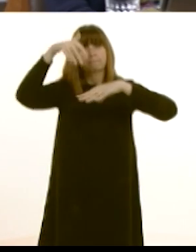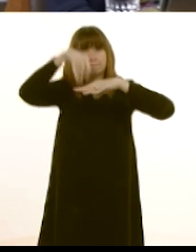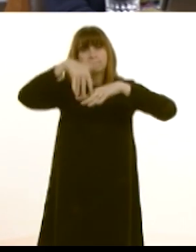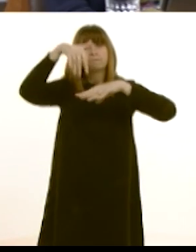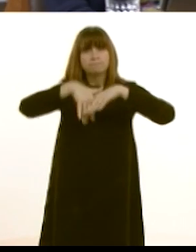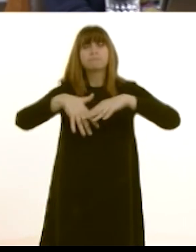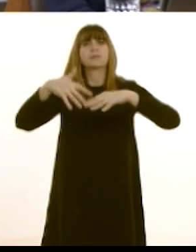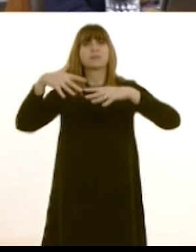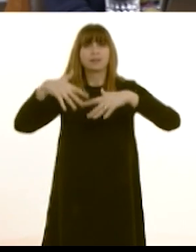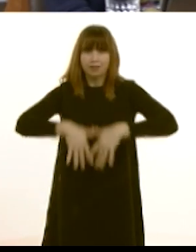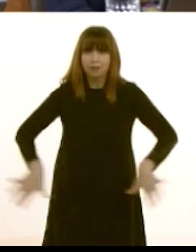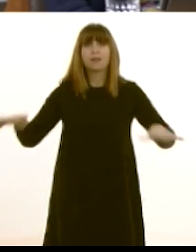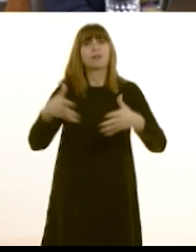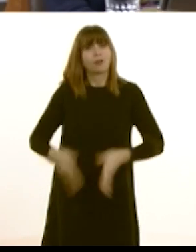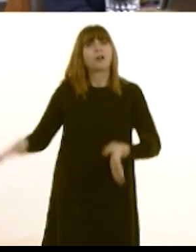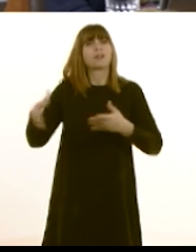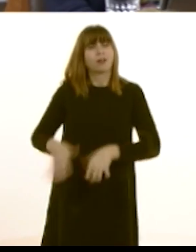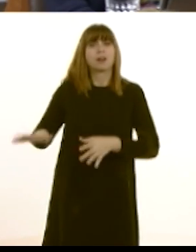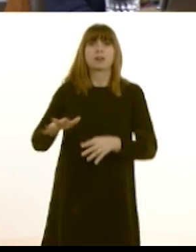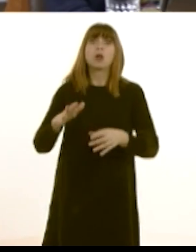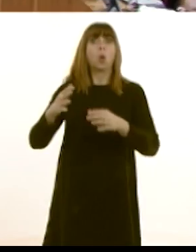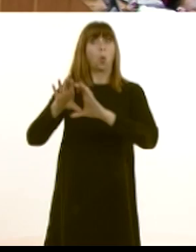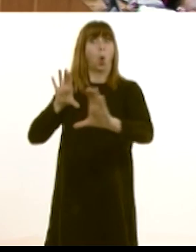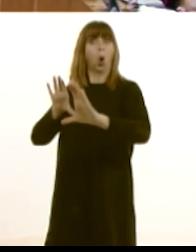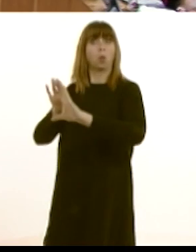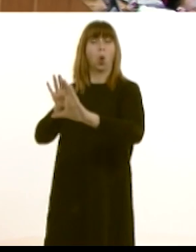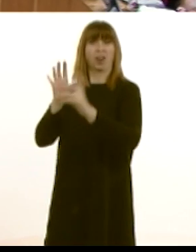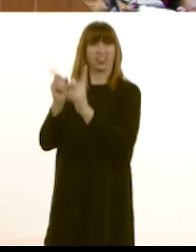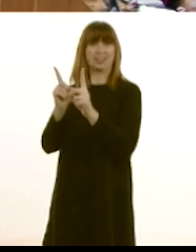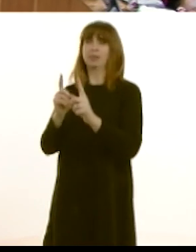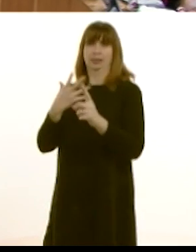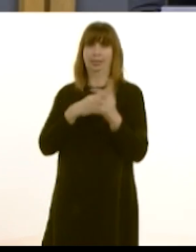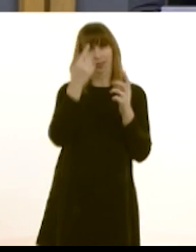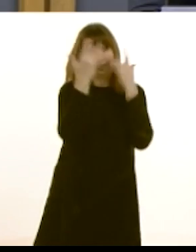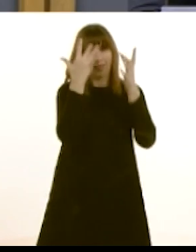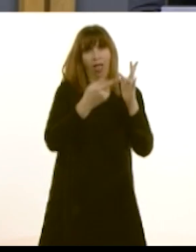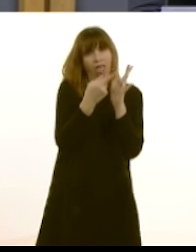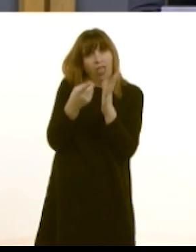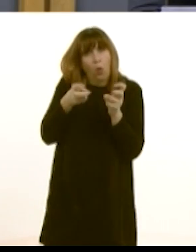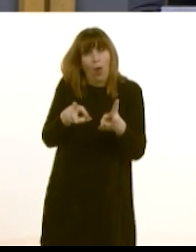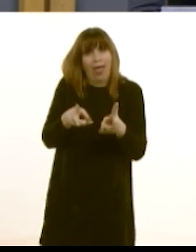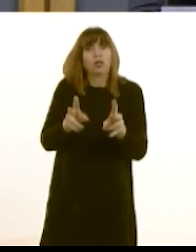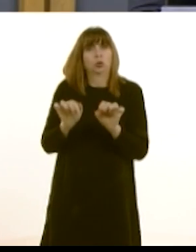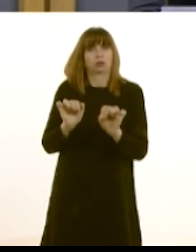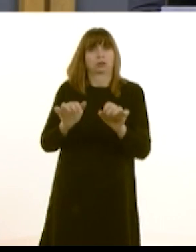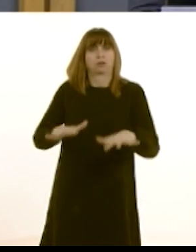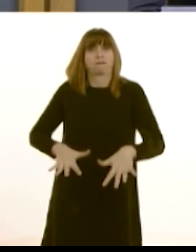flooding rather than simply building walls all the time. Keith Davies: 4.